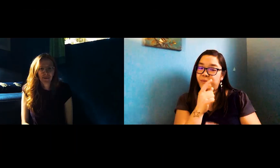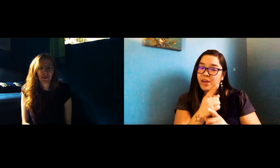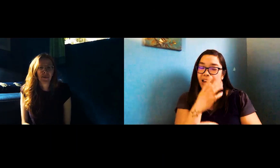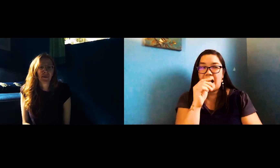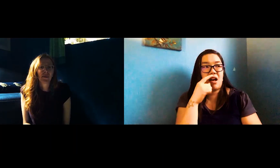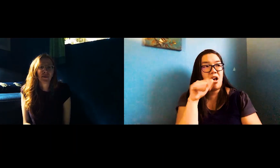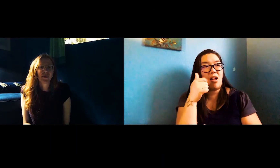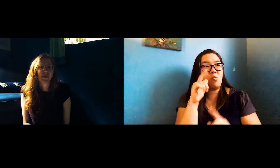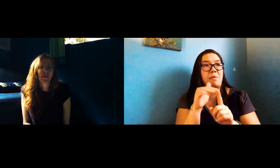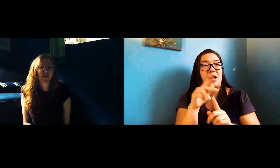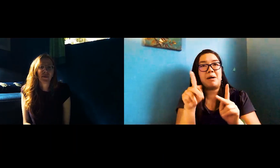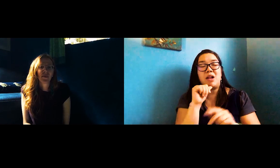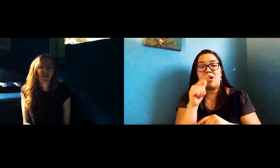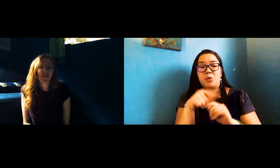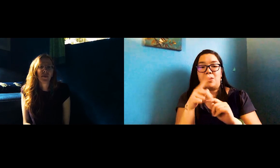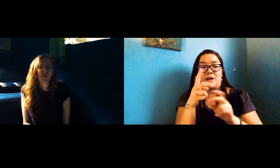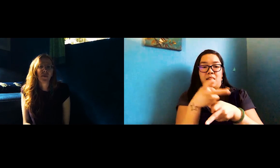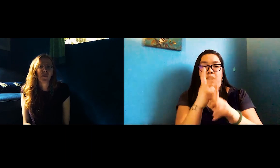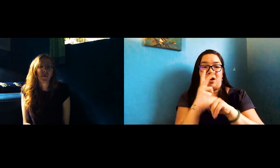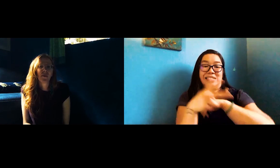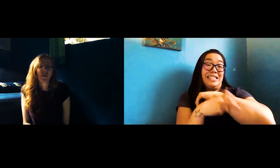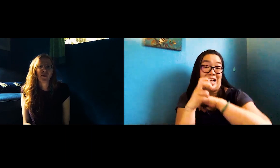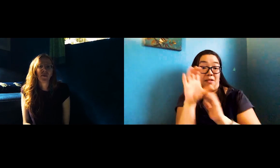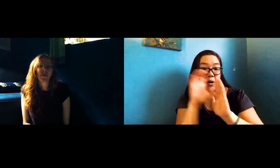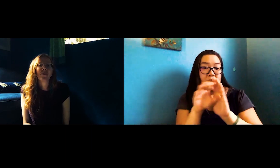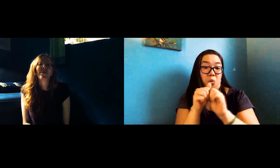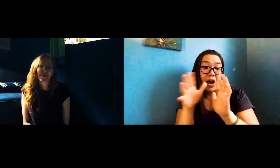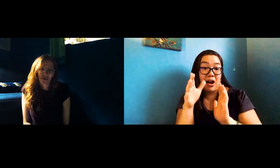You know, that's a good reminder that we should not be using or stealing